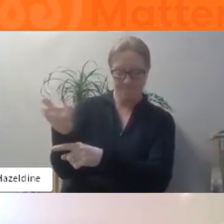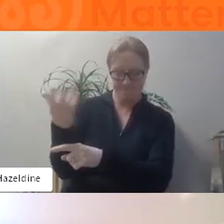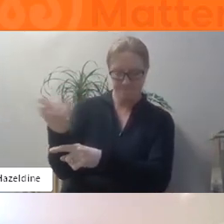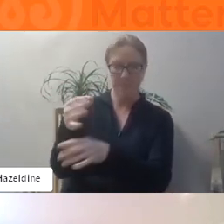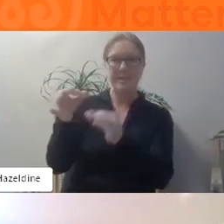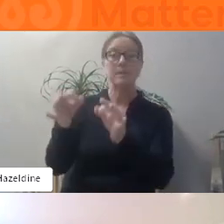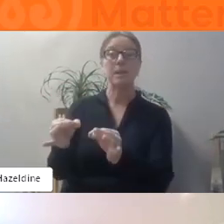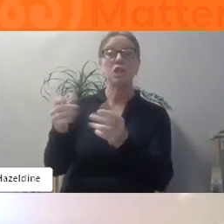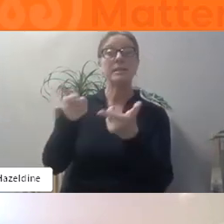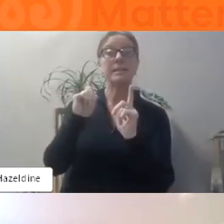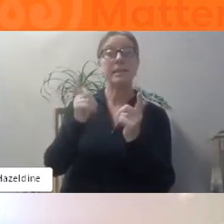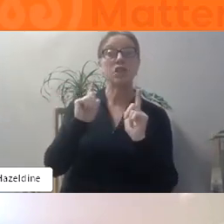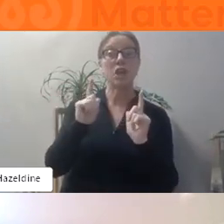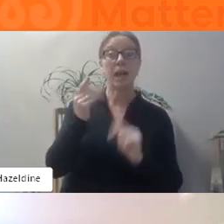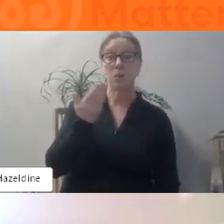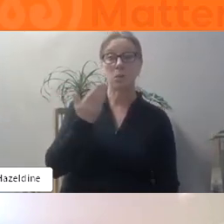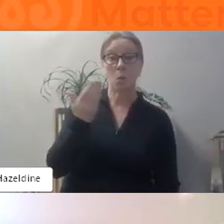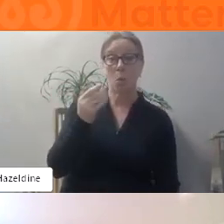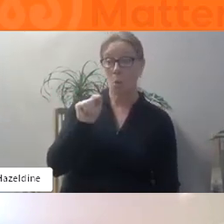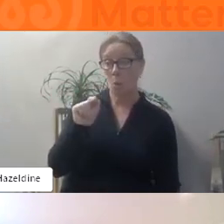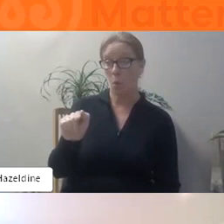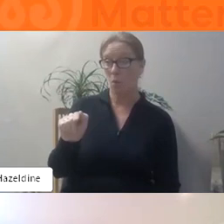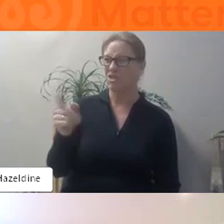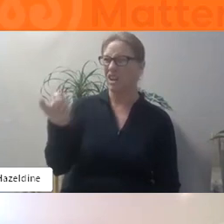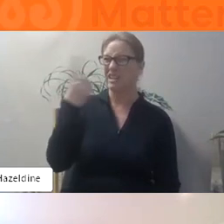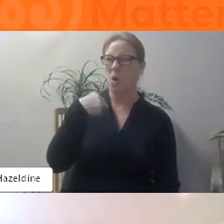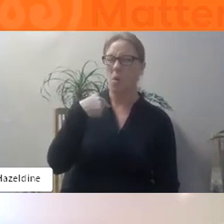teacher in a school saying that one of her students is transitioning